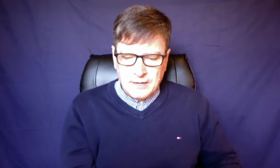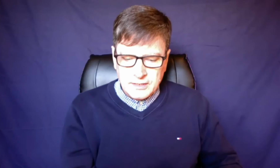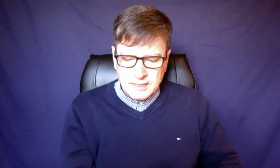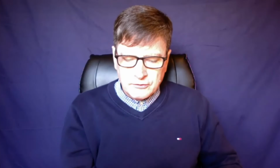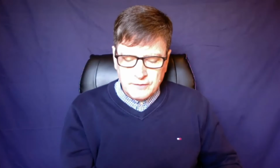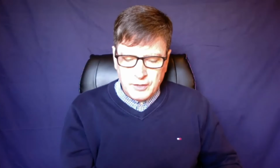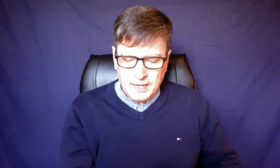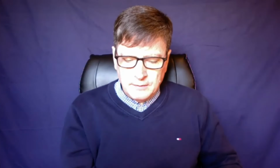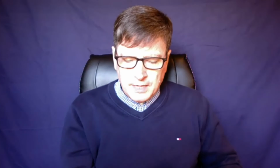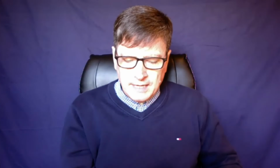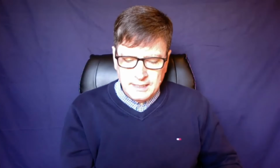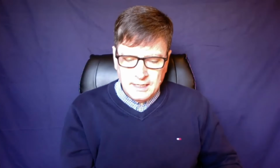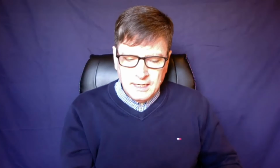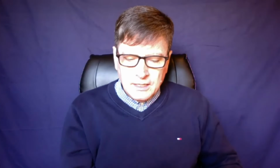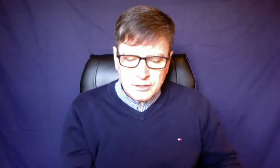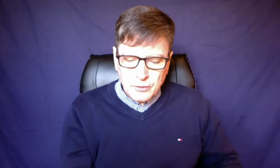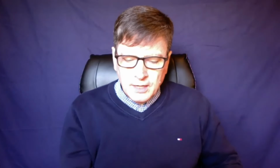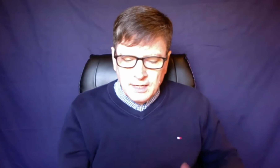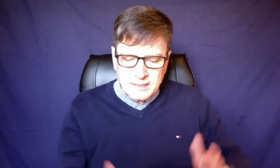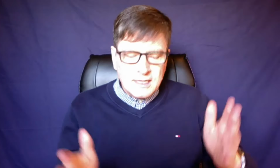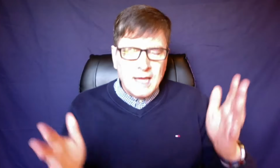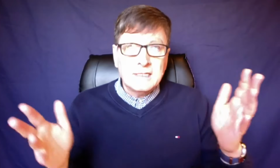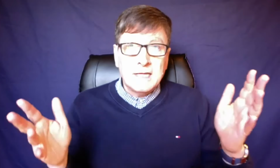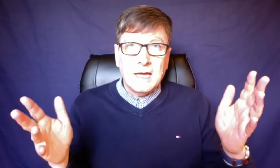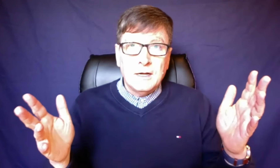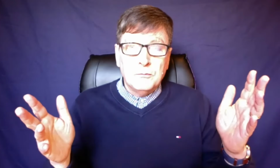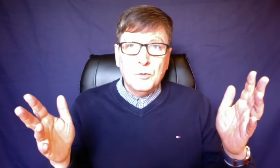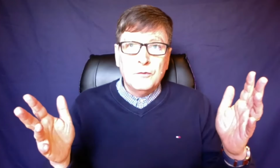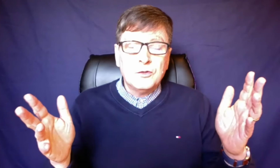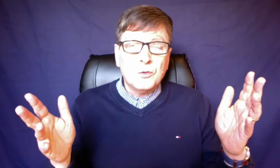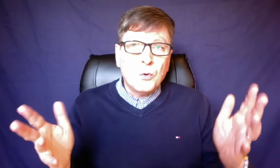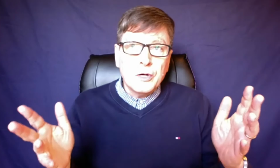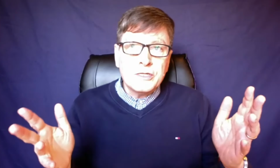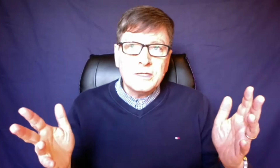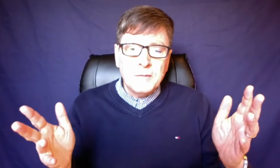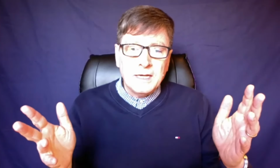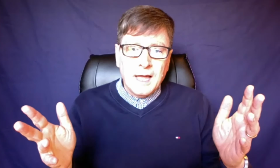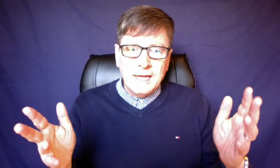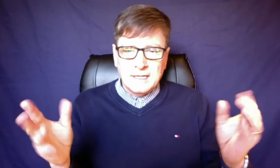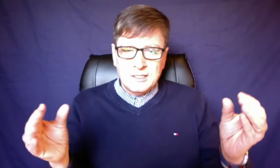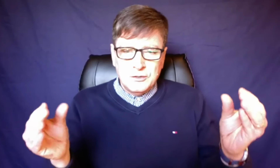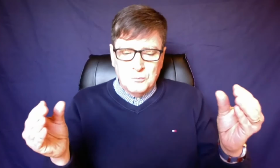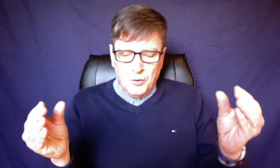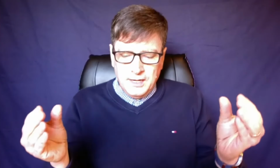away from midline so again imagine midline is this imaginary